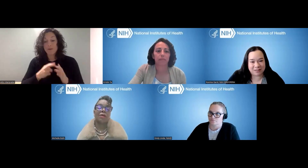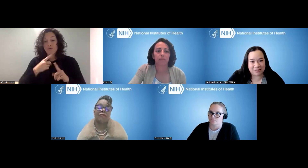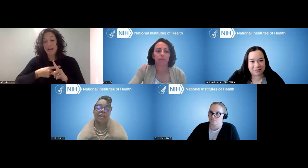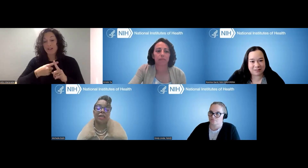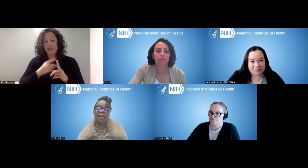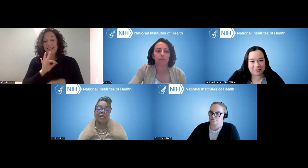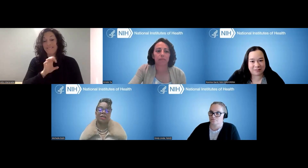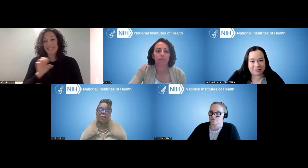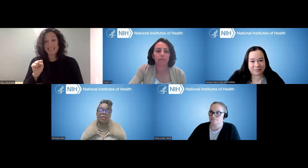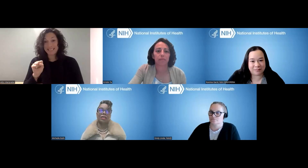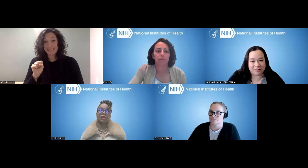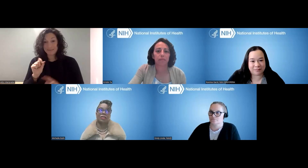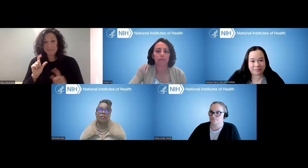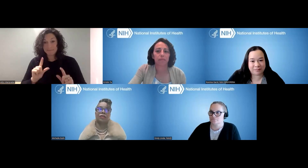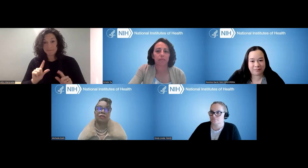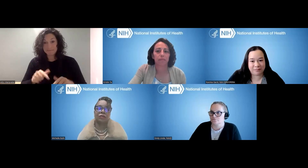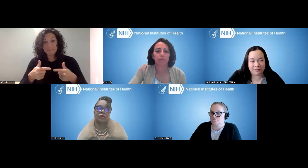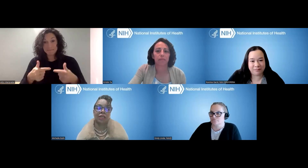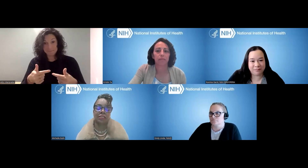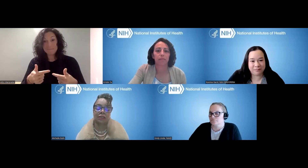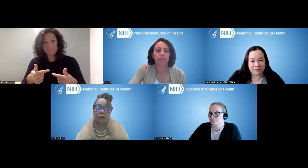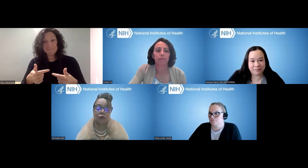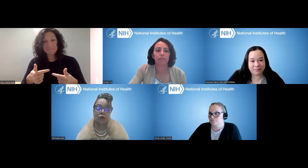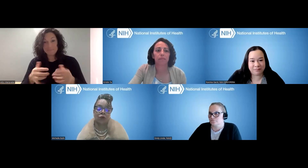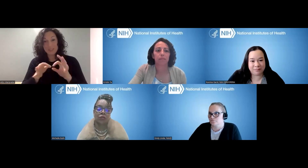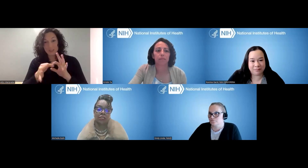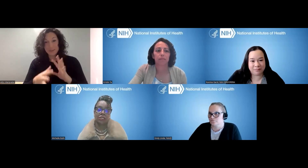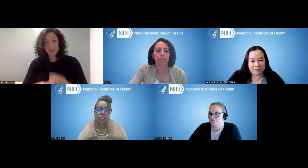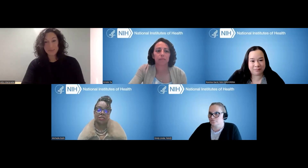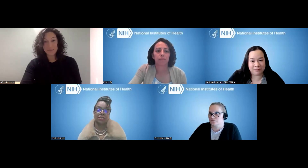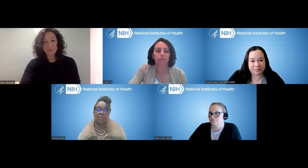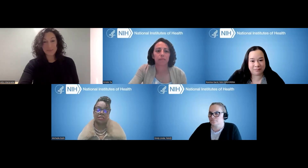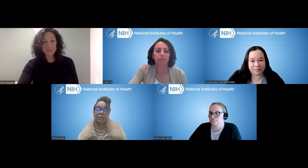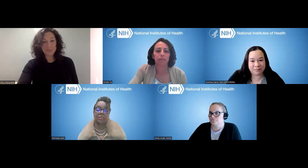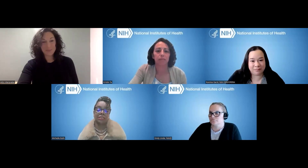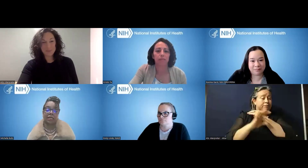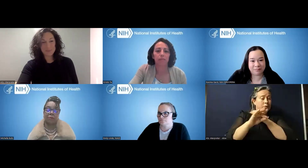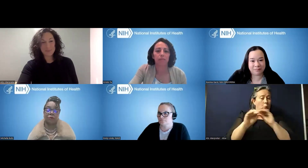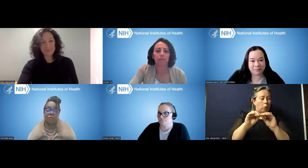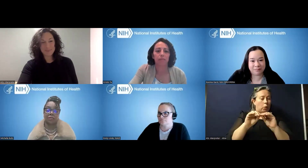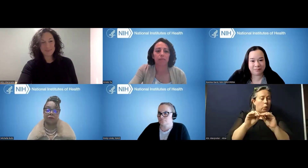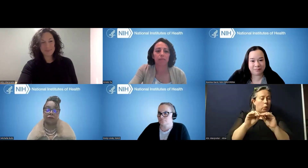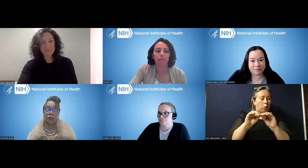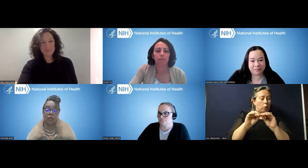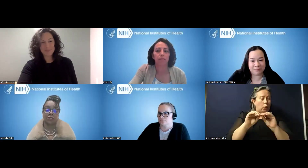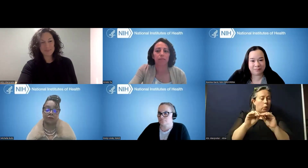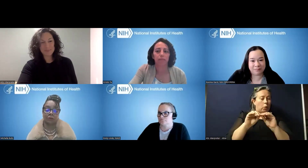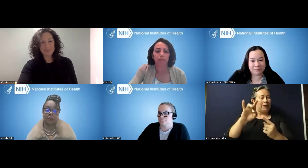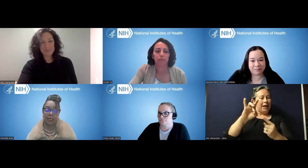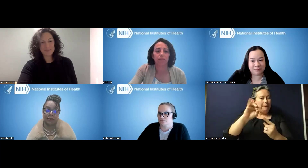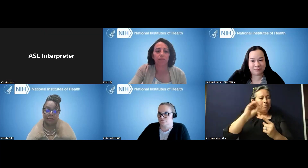Michelle Bulls: F&A, in the case of a foreign organization, is limited to 8 percent for the cost of compliance.